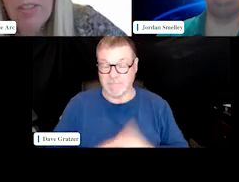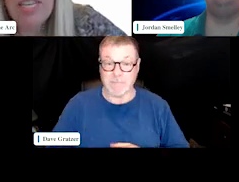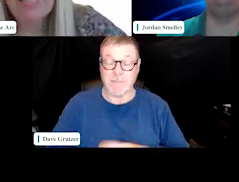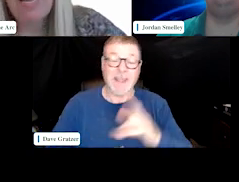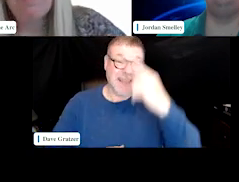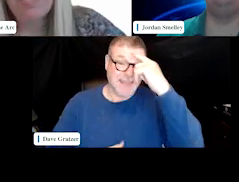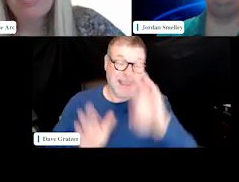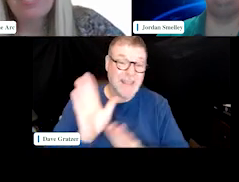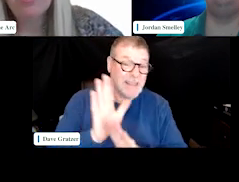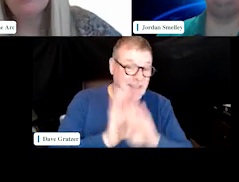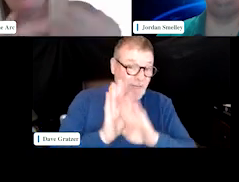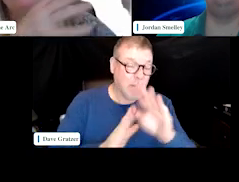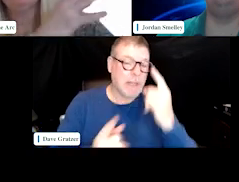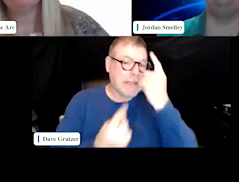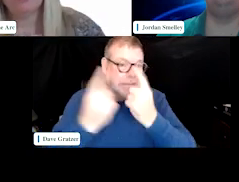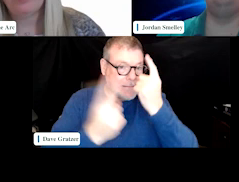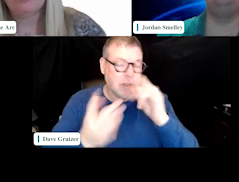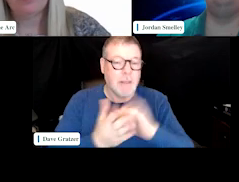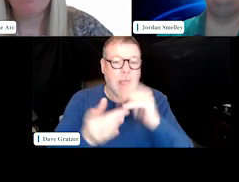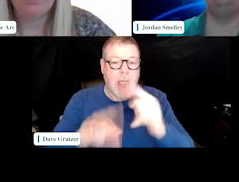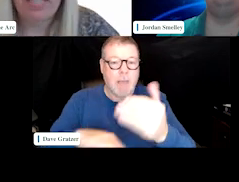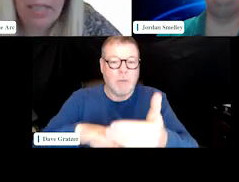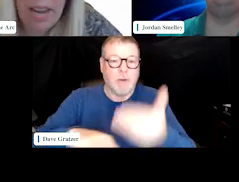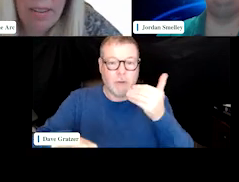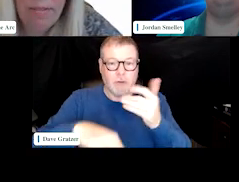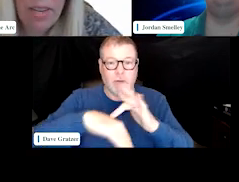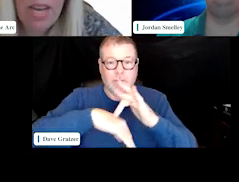you think a condition that occurred early in a person's life.